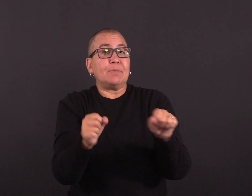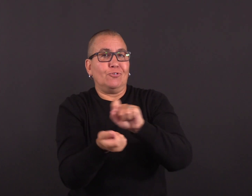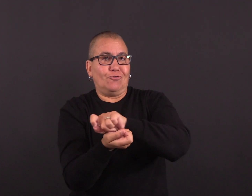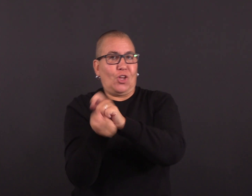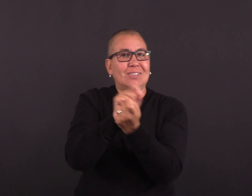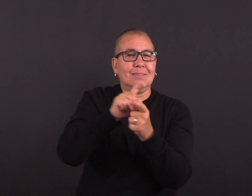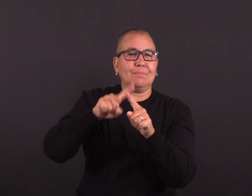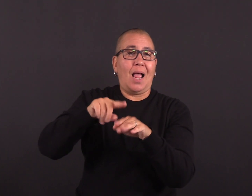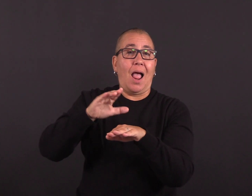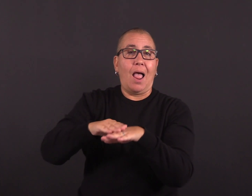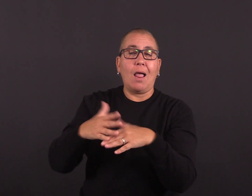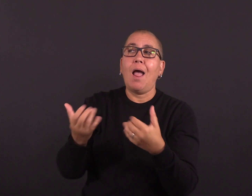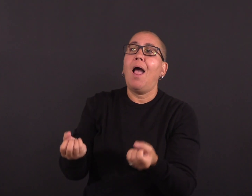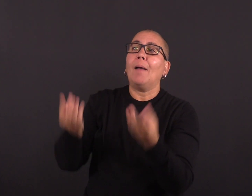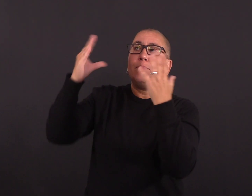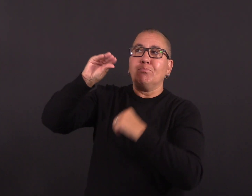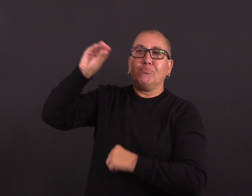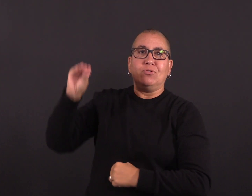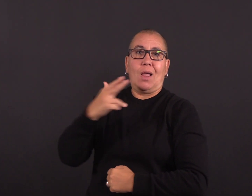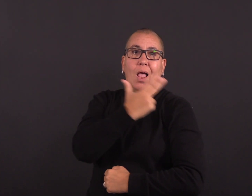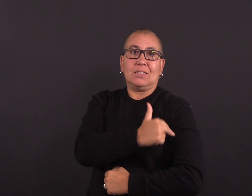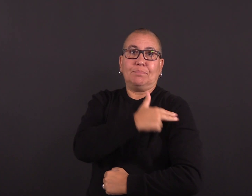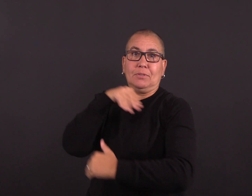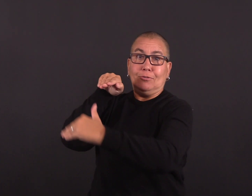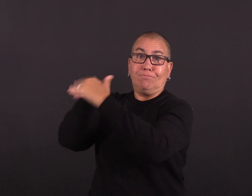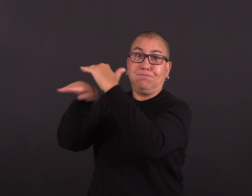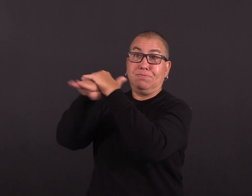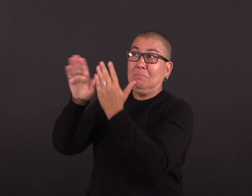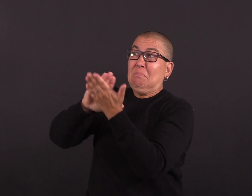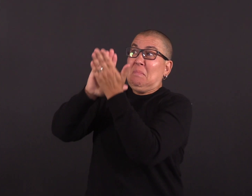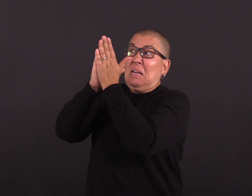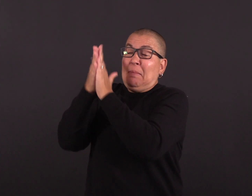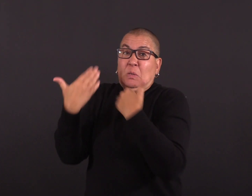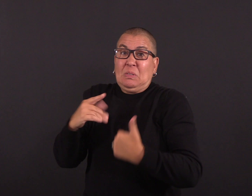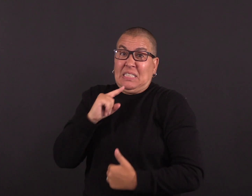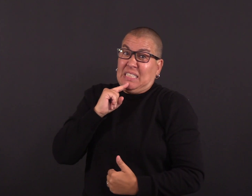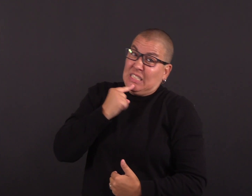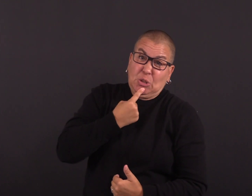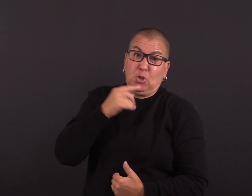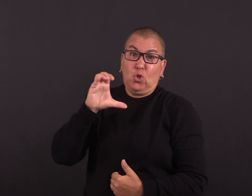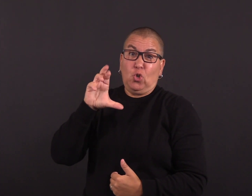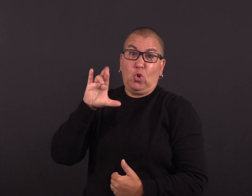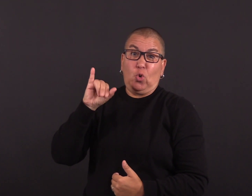agency doesn’t make a broad recommendation for everyone to adopt masks. That could change if